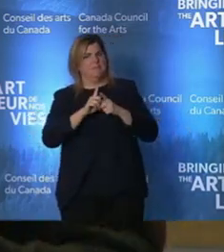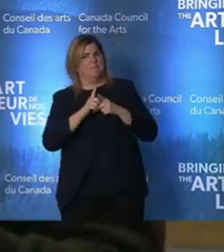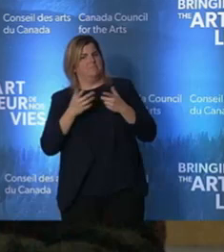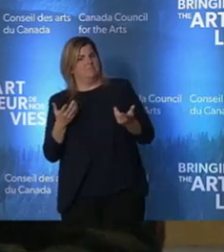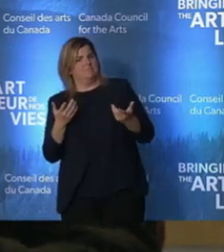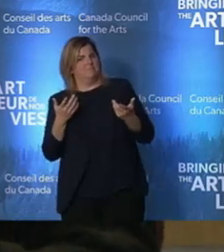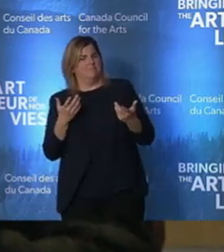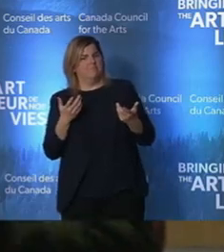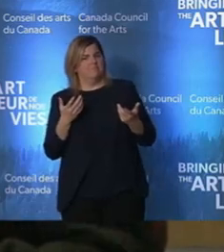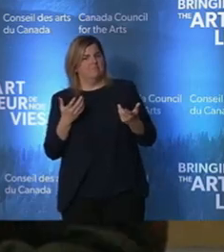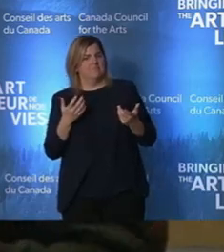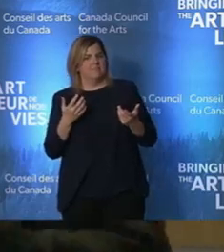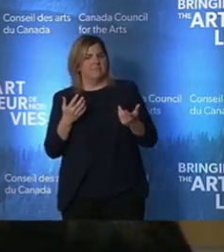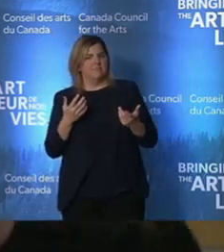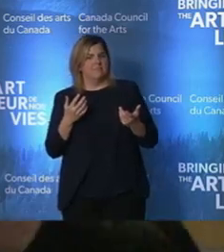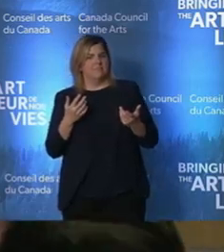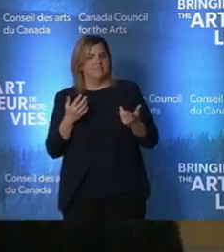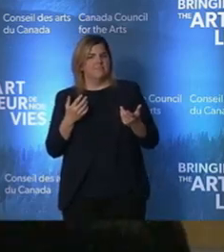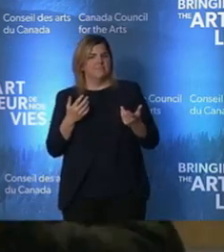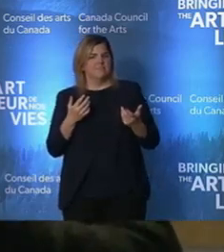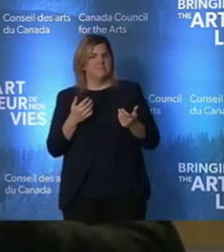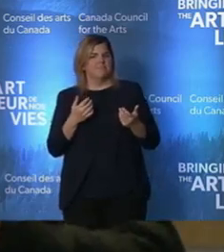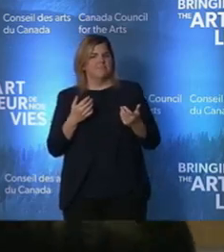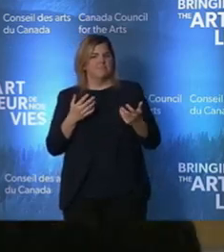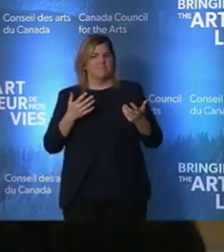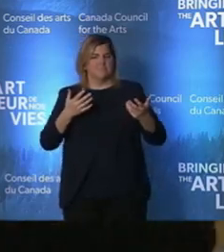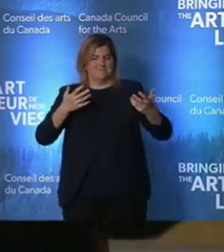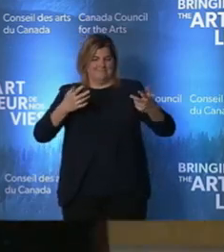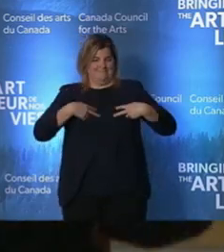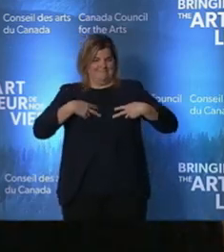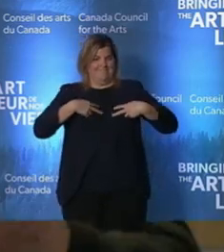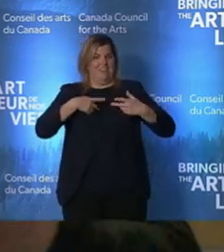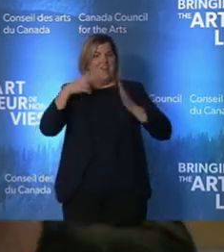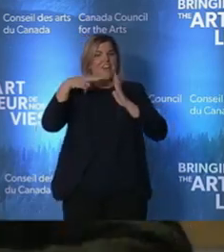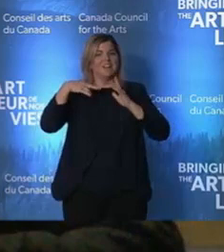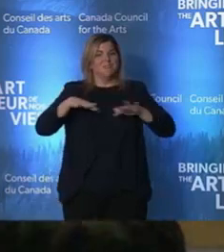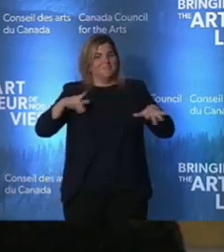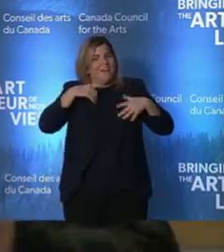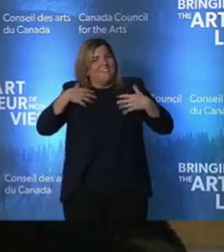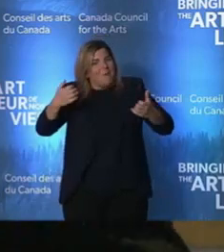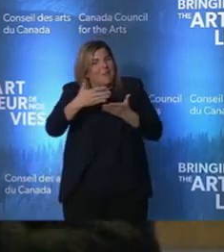known by the Canadian society at large, francophones,